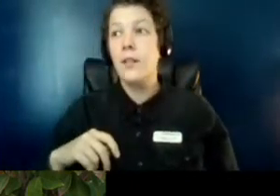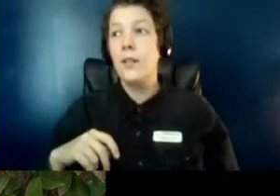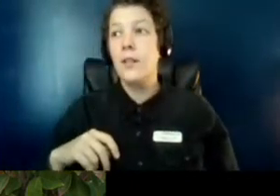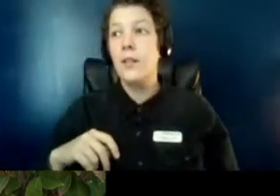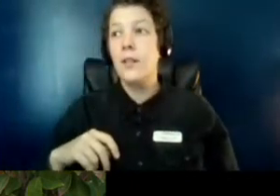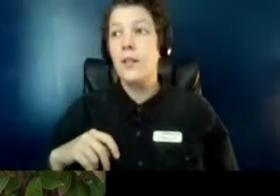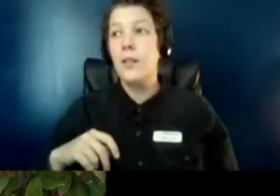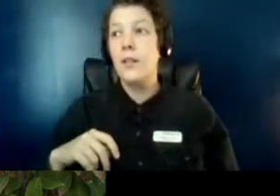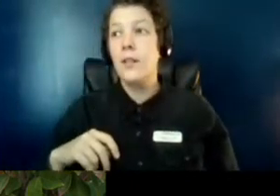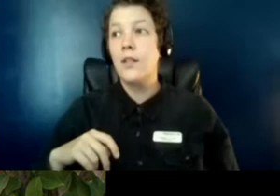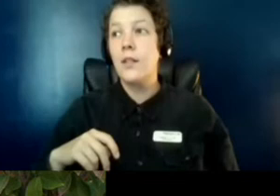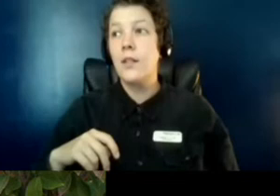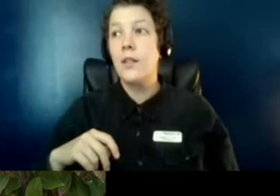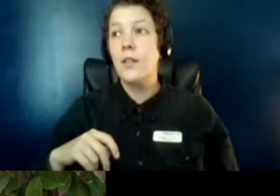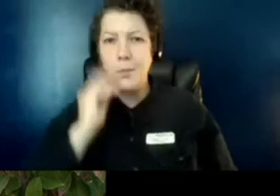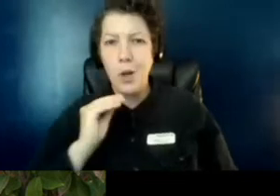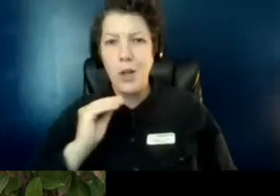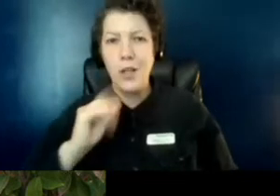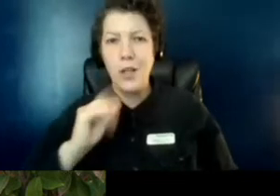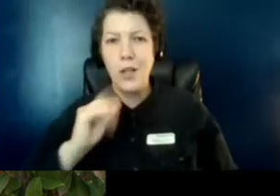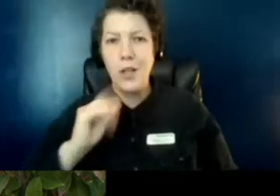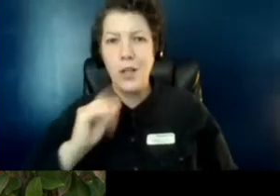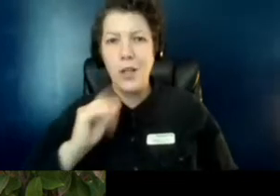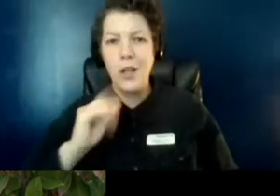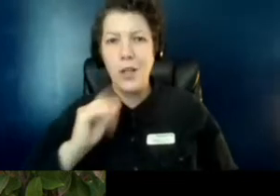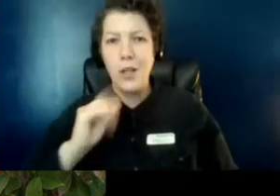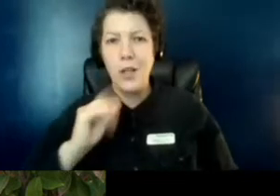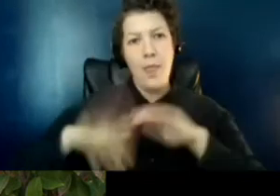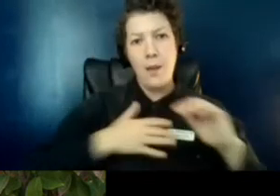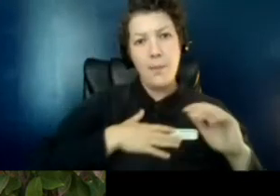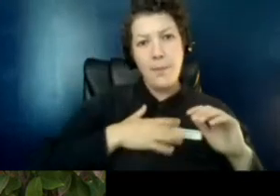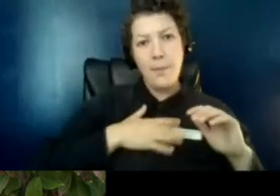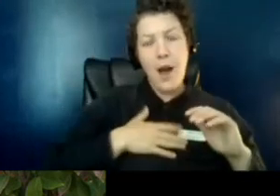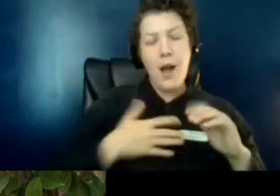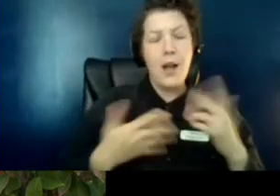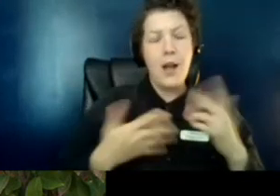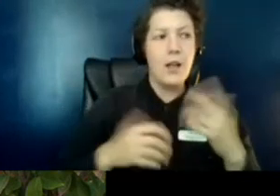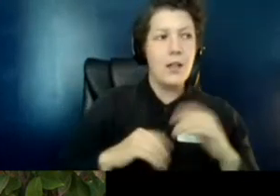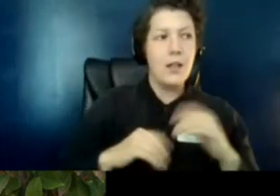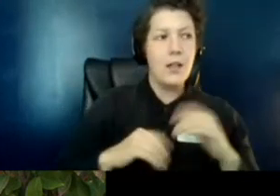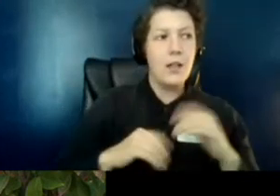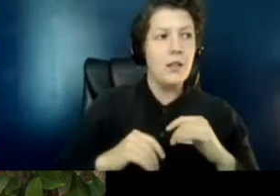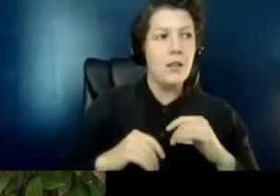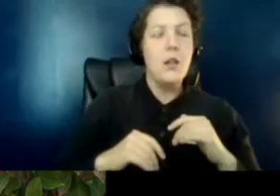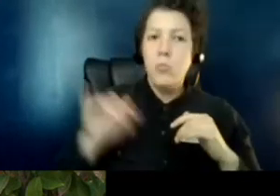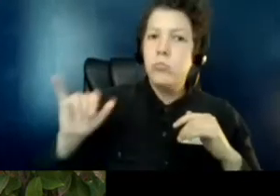I always thought of it as ‑‑ I think most people always thought of it as I have